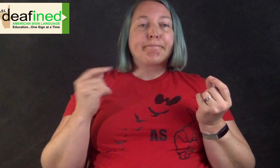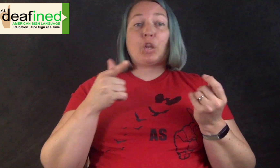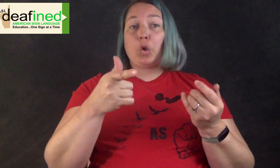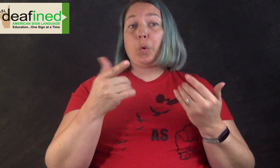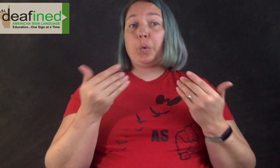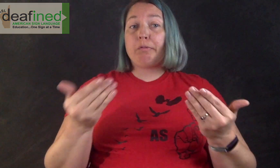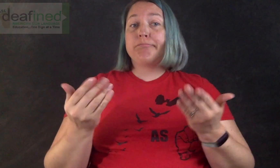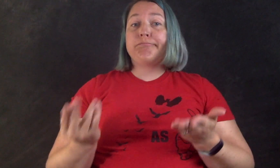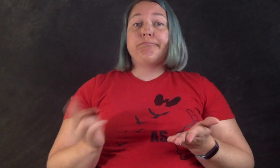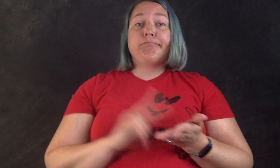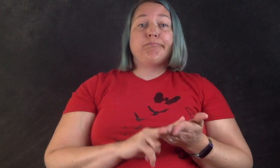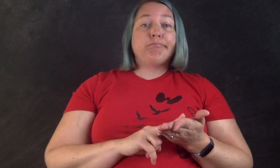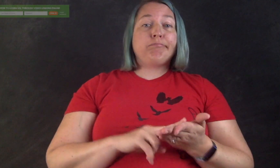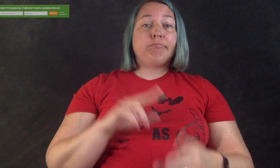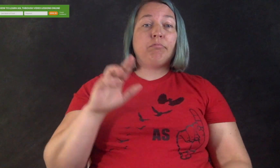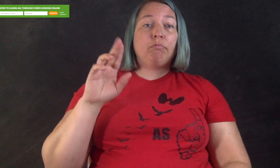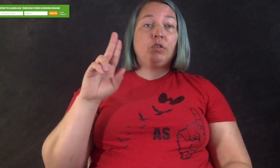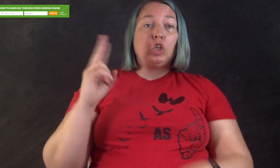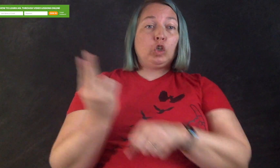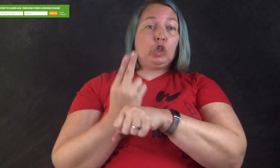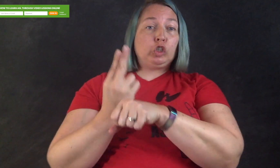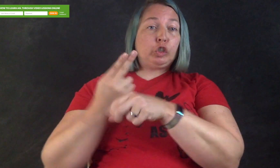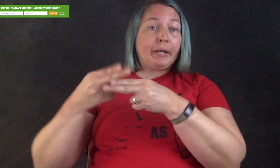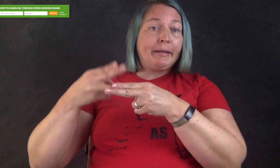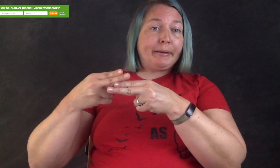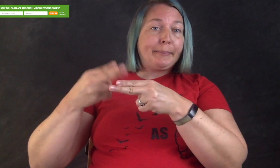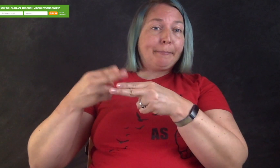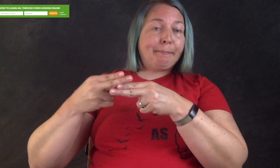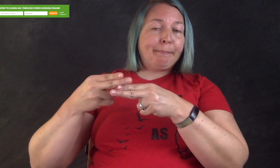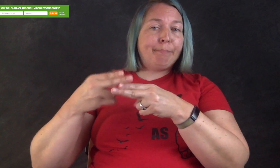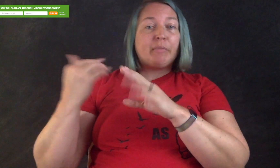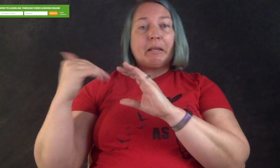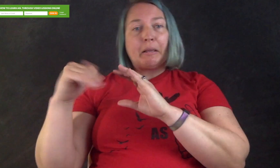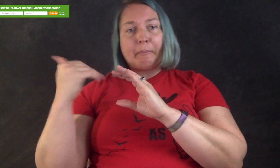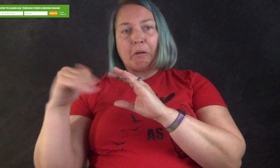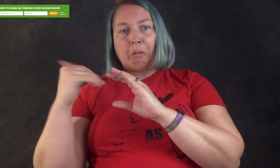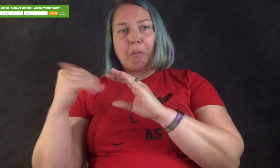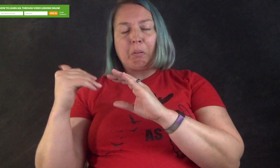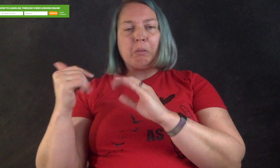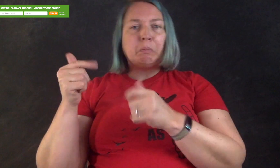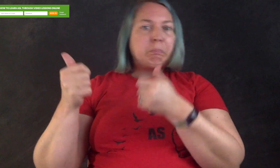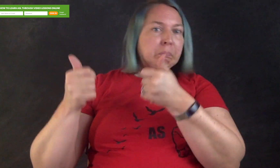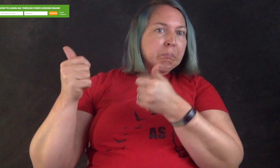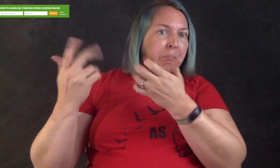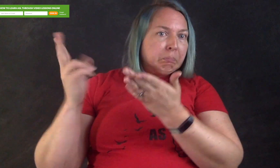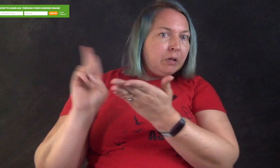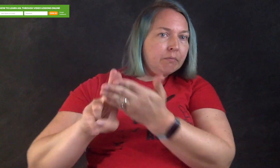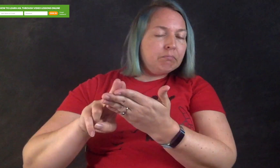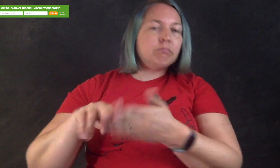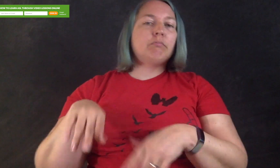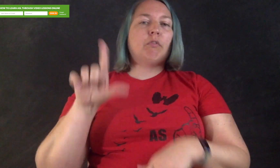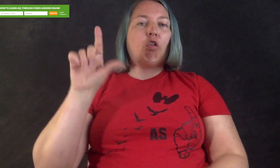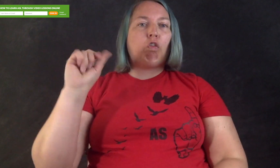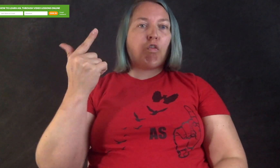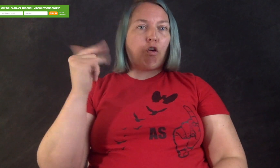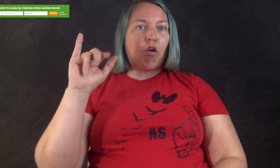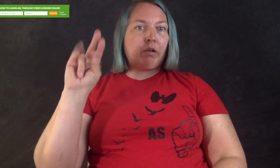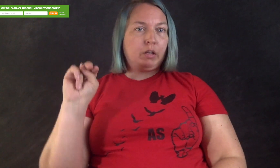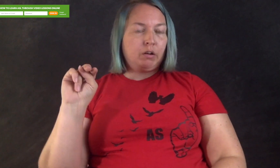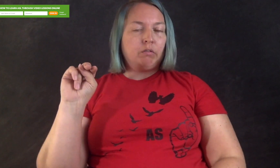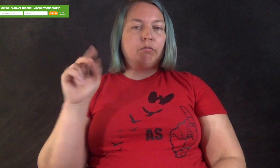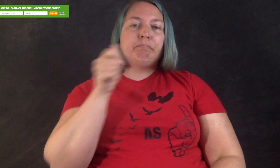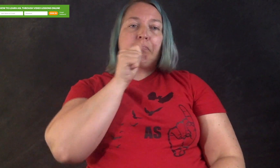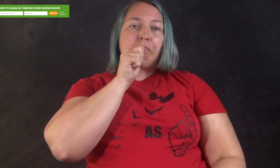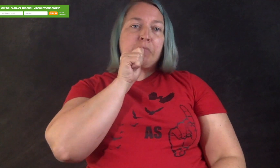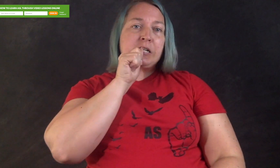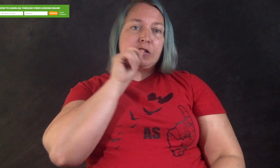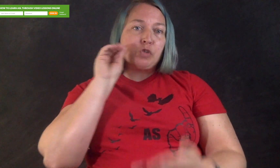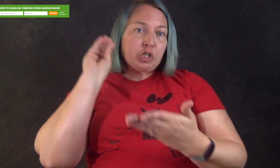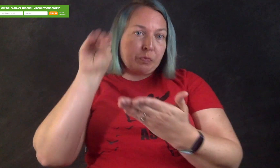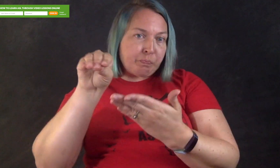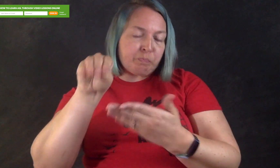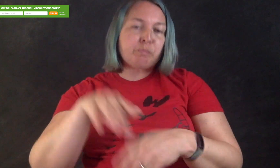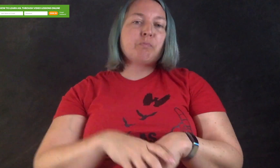You will go ahead and log in with your "username" or "email" and password.